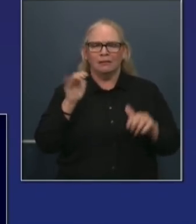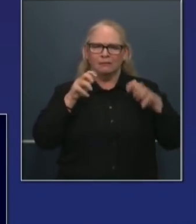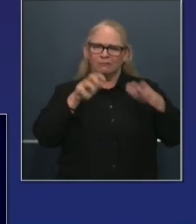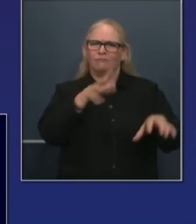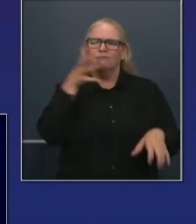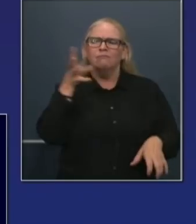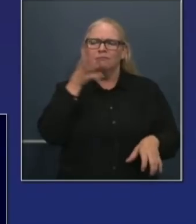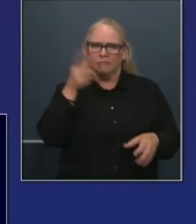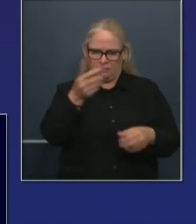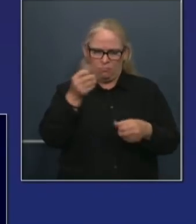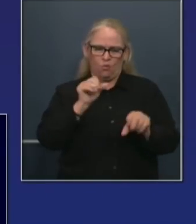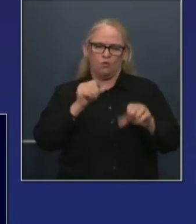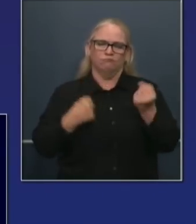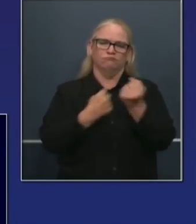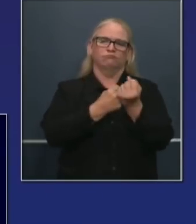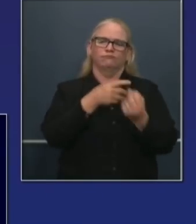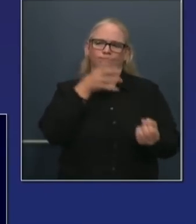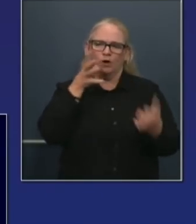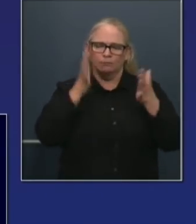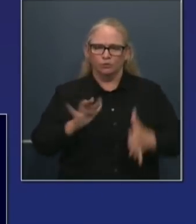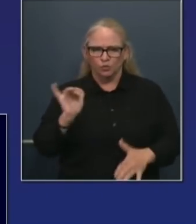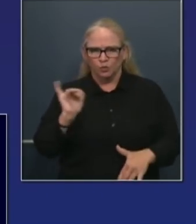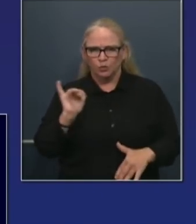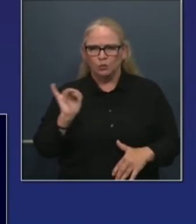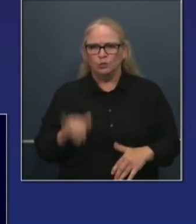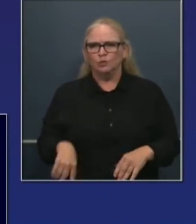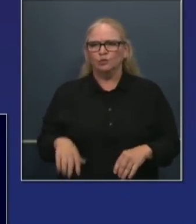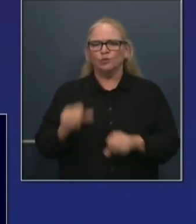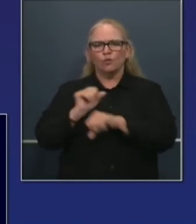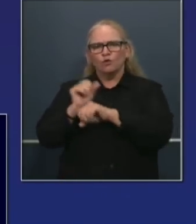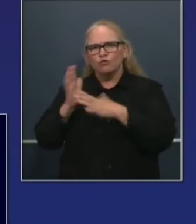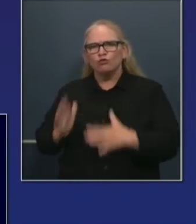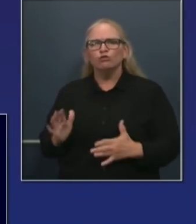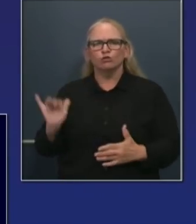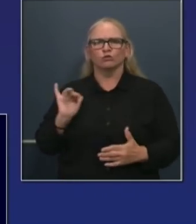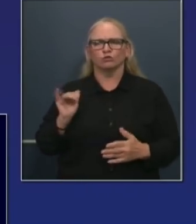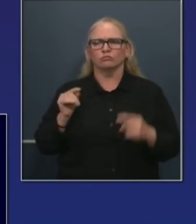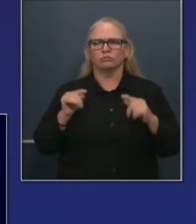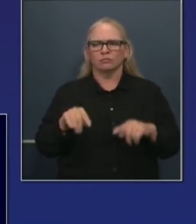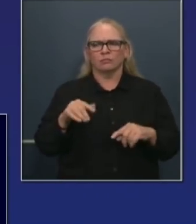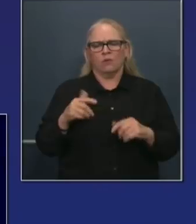TO ISOLATE INDIVIDUAL FARM WORKERS IN MONTEREY AND BUILD